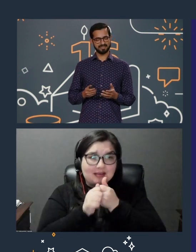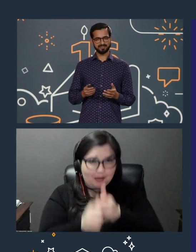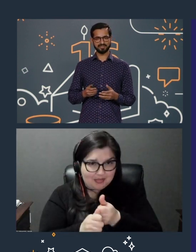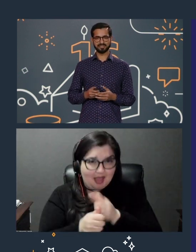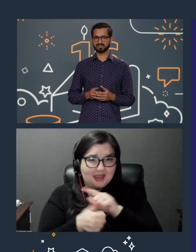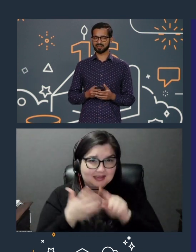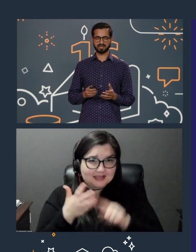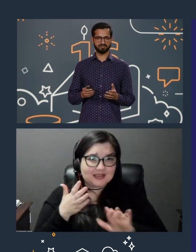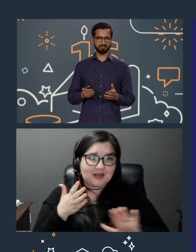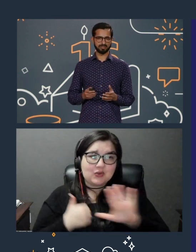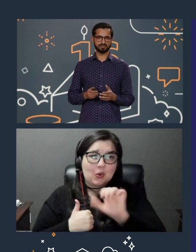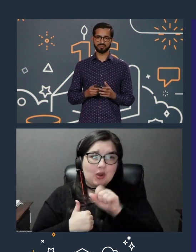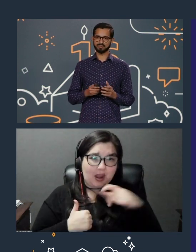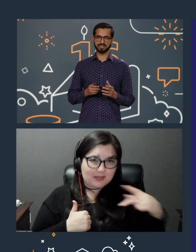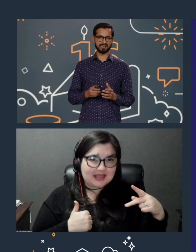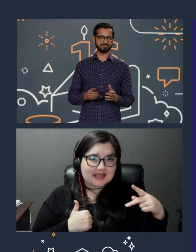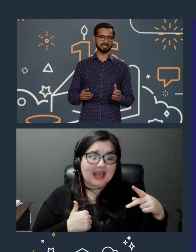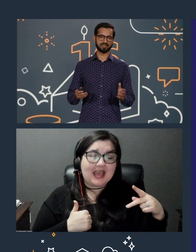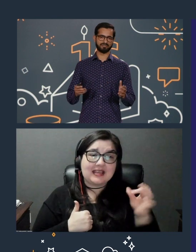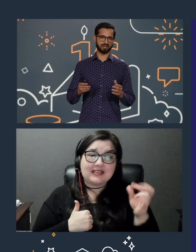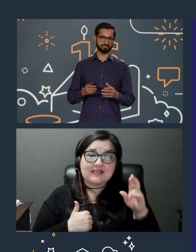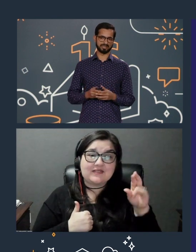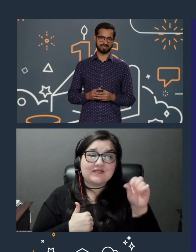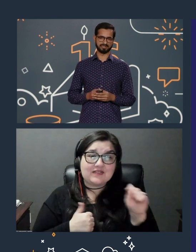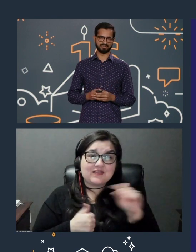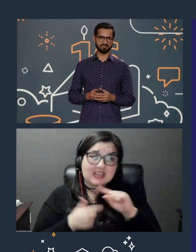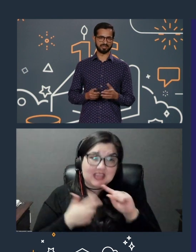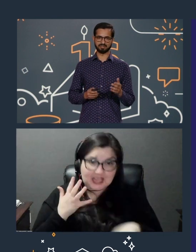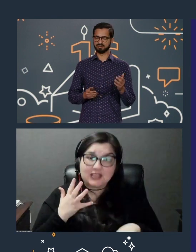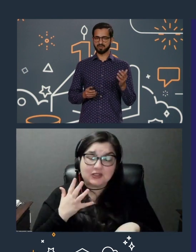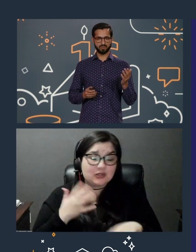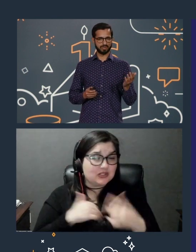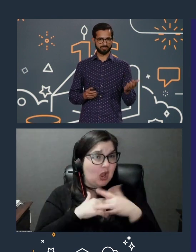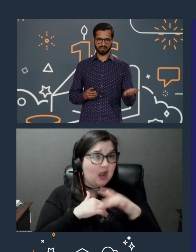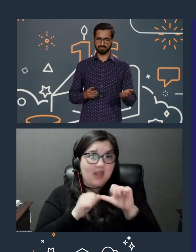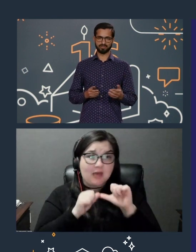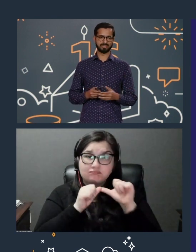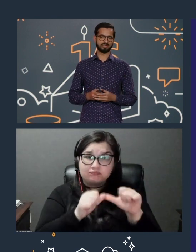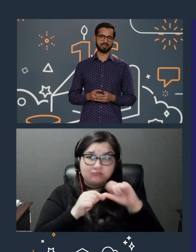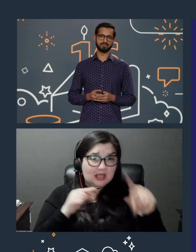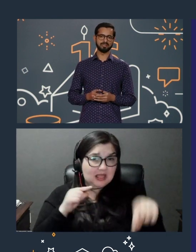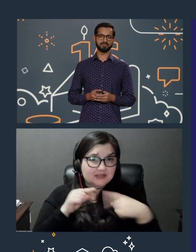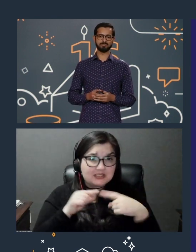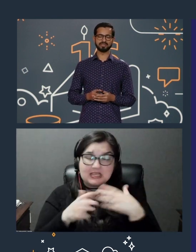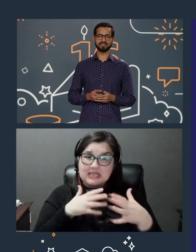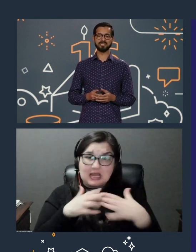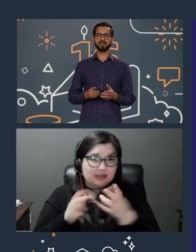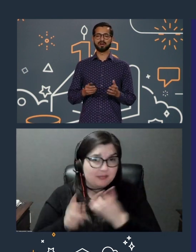These features are available throughout the life cycle of an object in S3, whether when you're uploading or downloading from S3